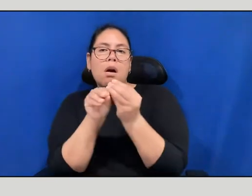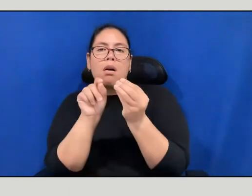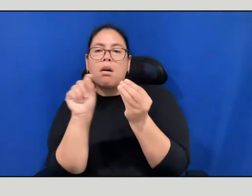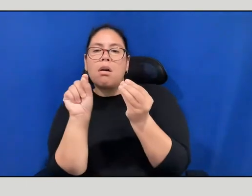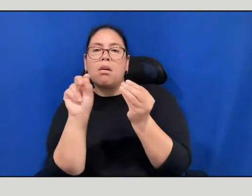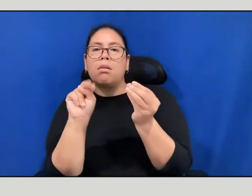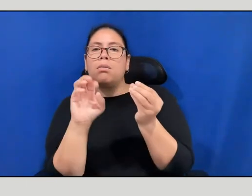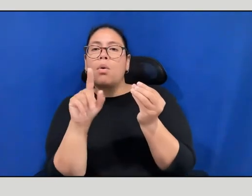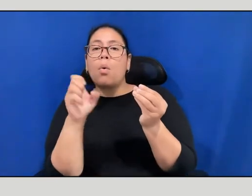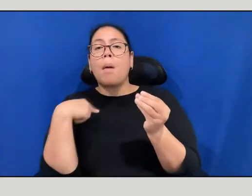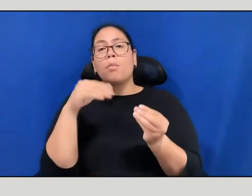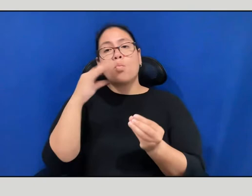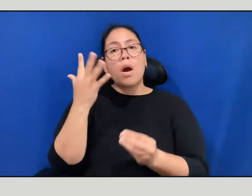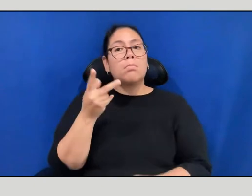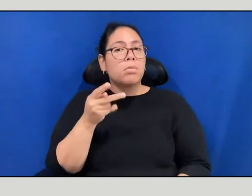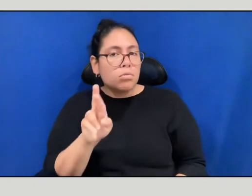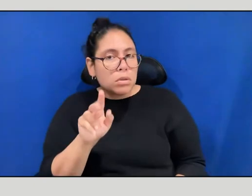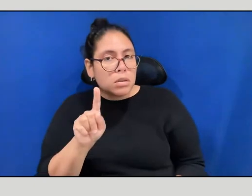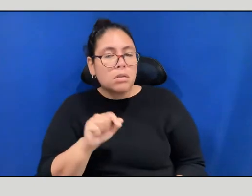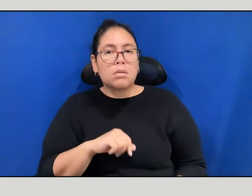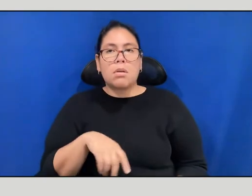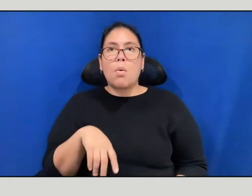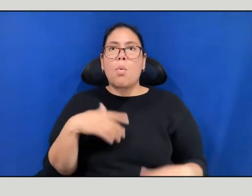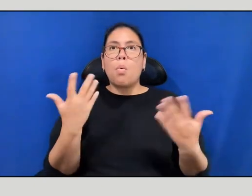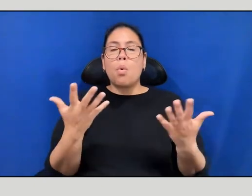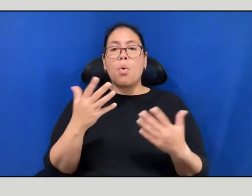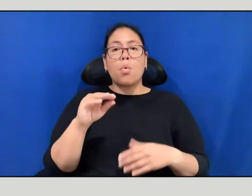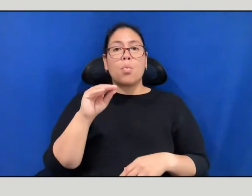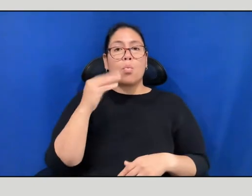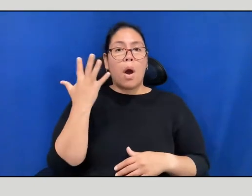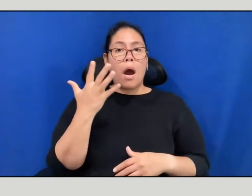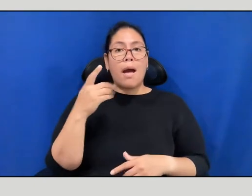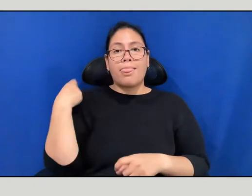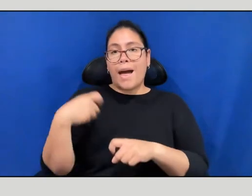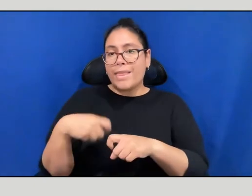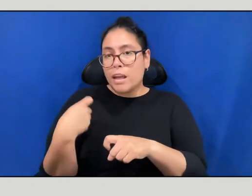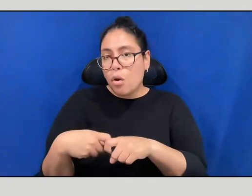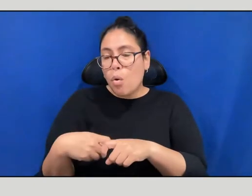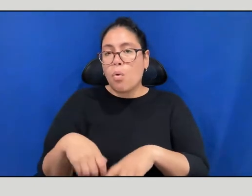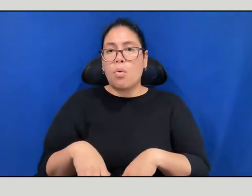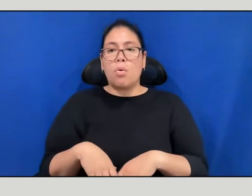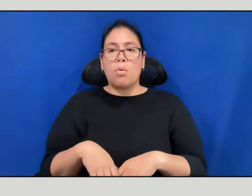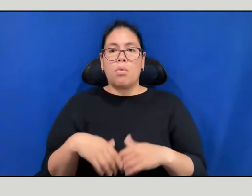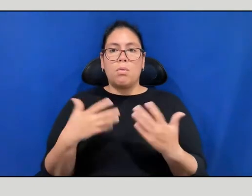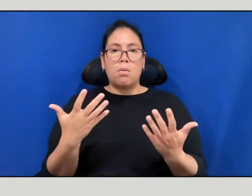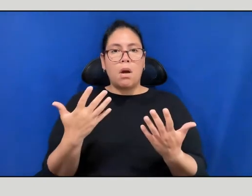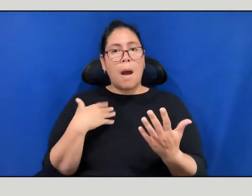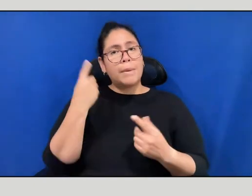or they were white Latino, or they were like, "Well, I'm considered white here, but not there,"